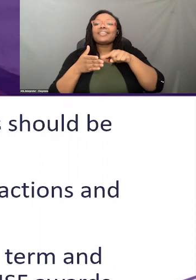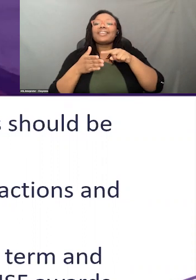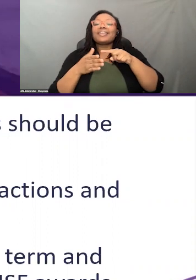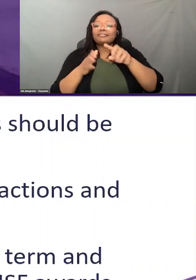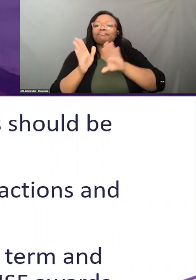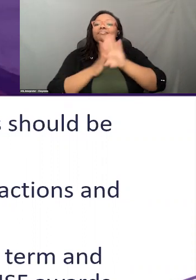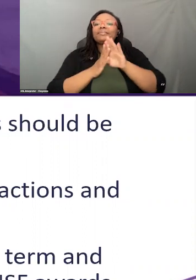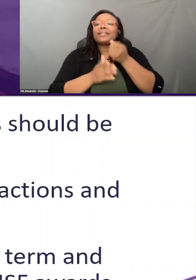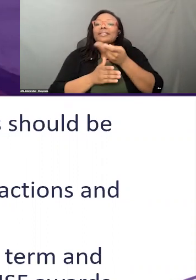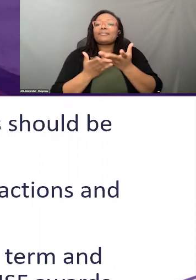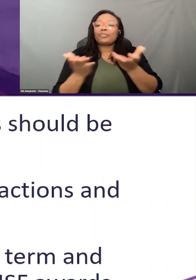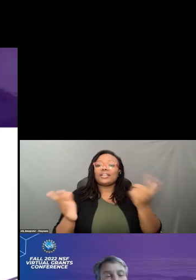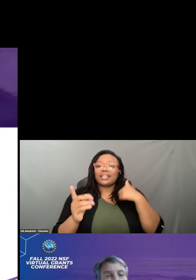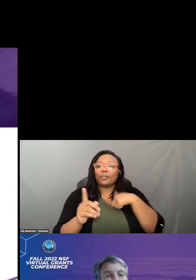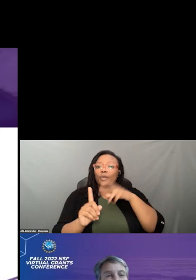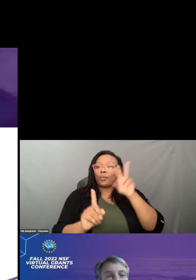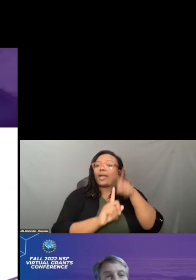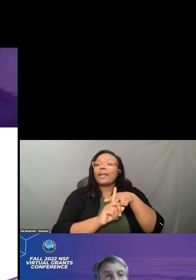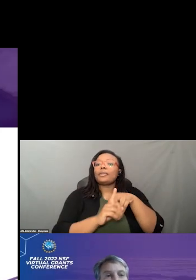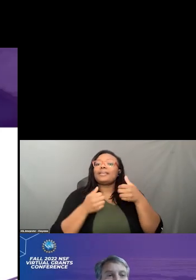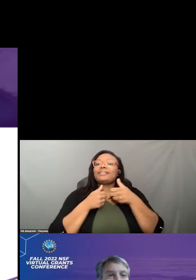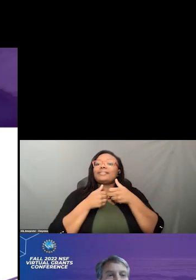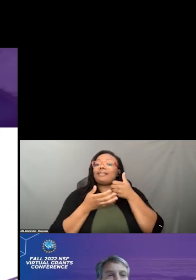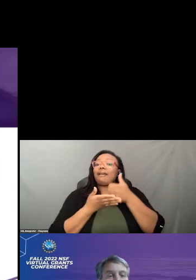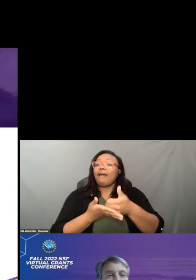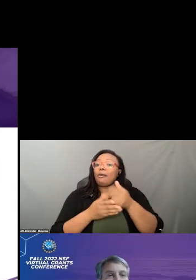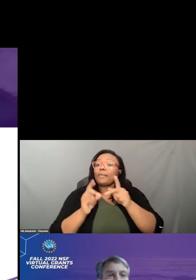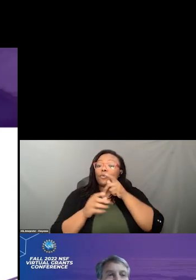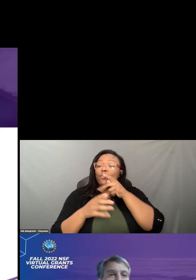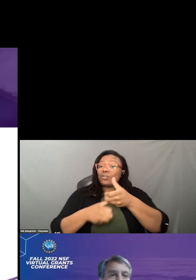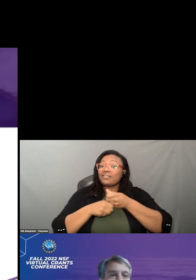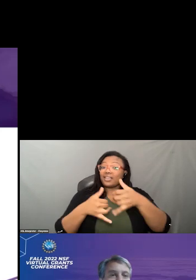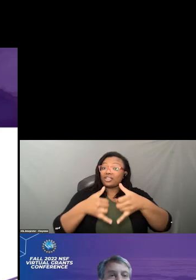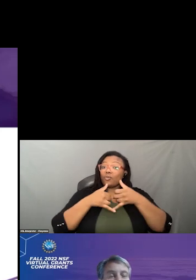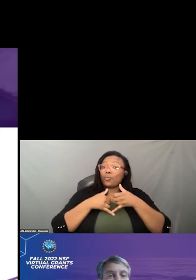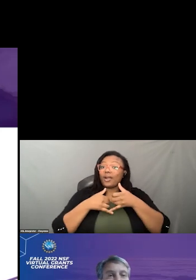that we are implementing to help awardees and to help the NSF.